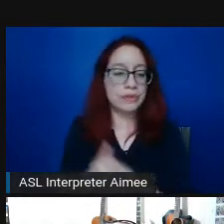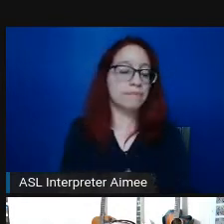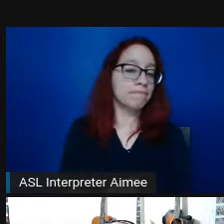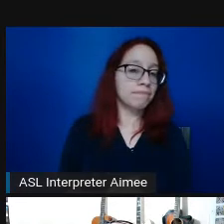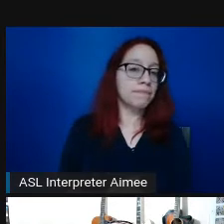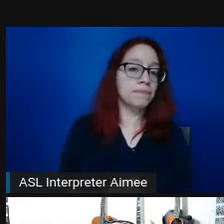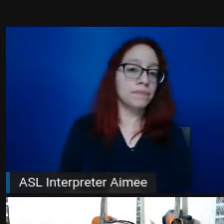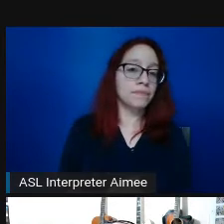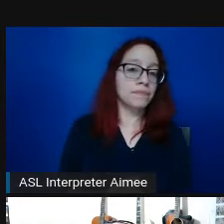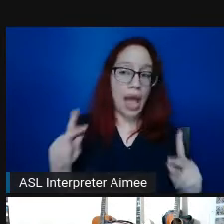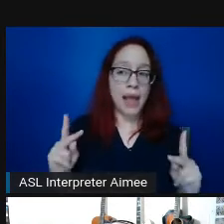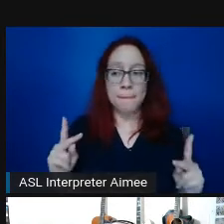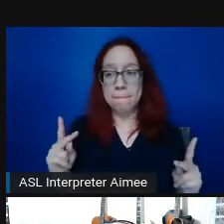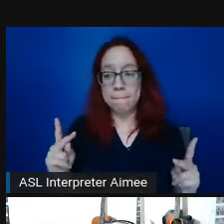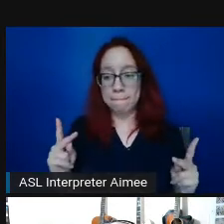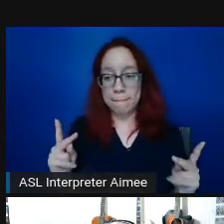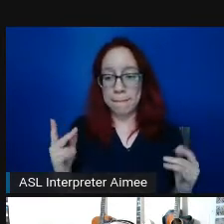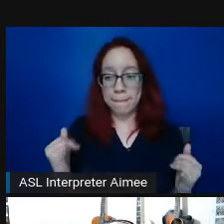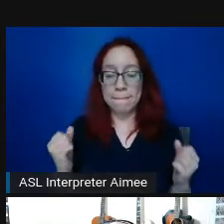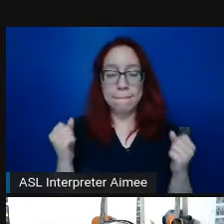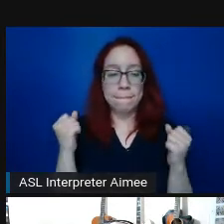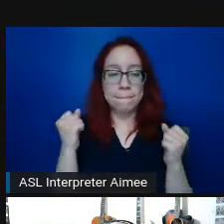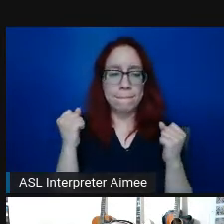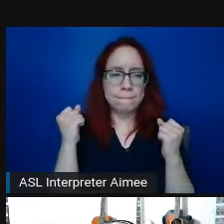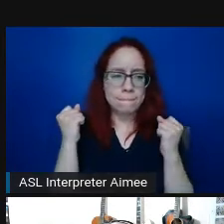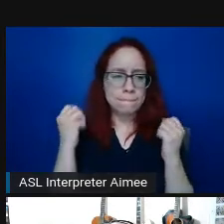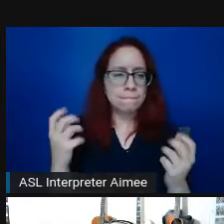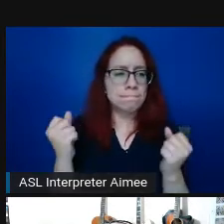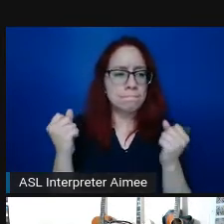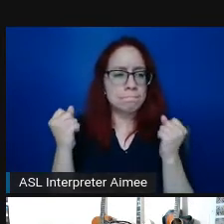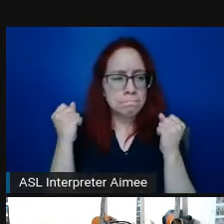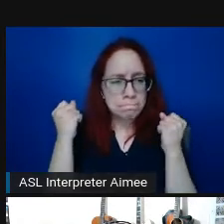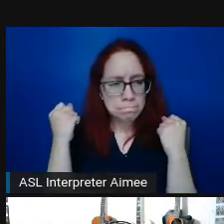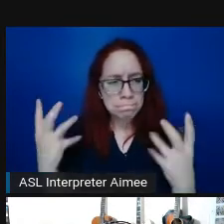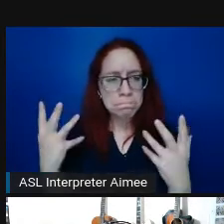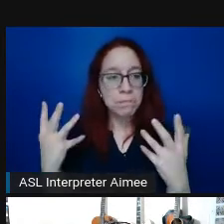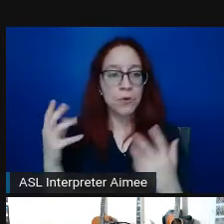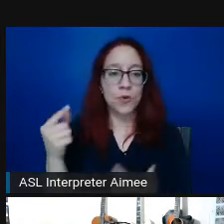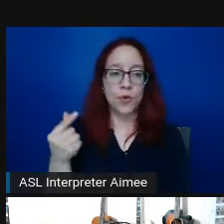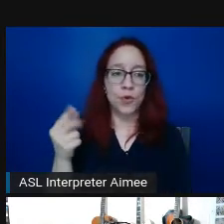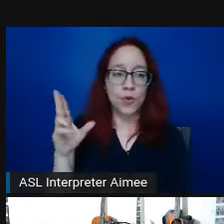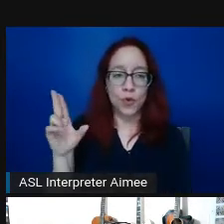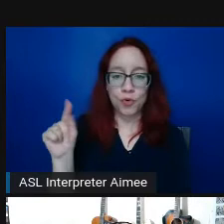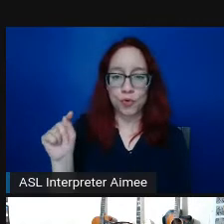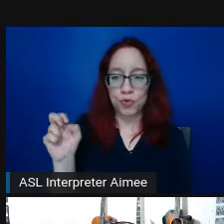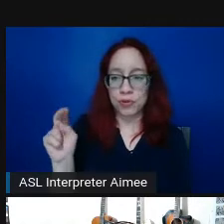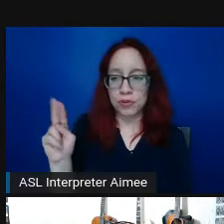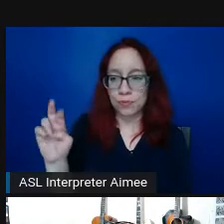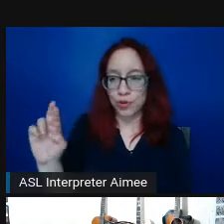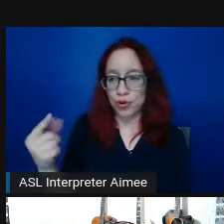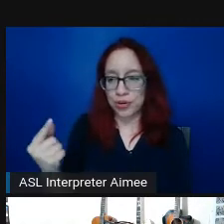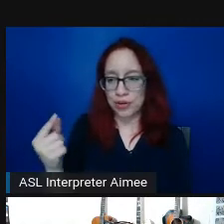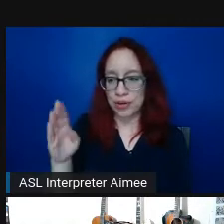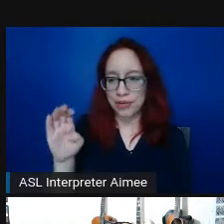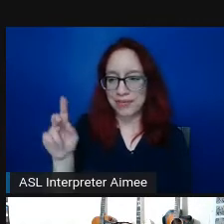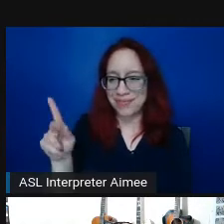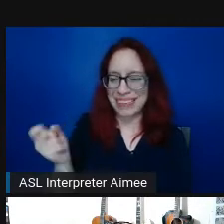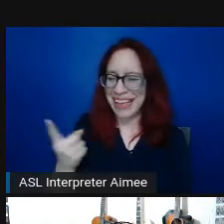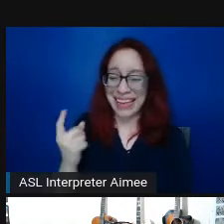Now, there are hundreds and hundreds of Gutenberg blocks. I couldn't cover all of them obviously.